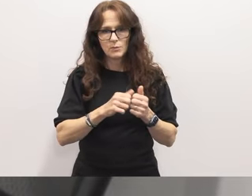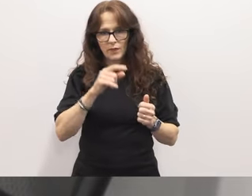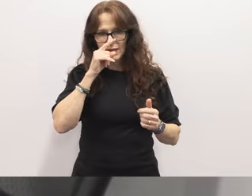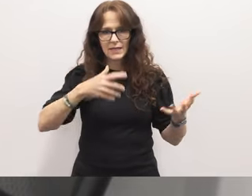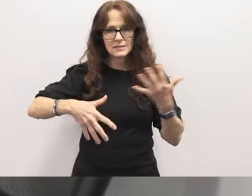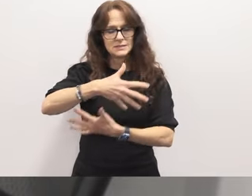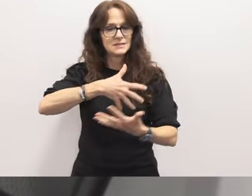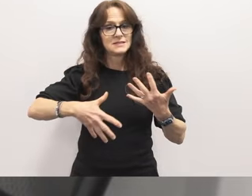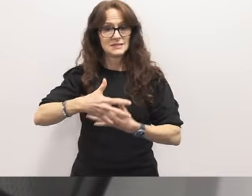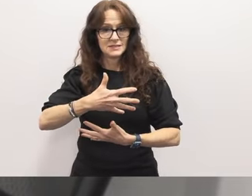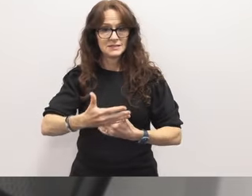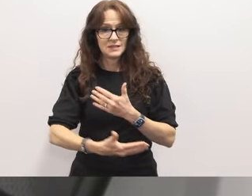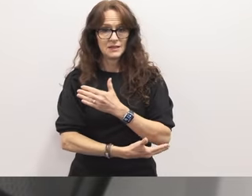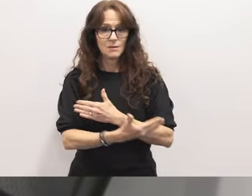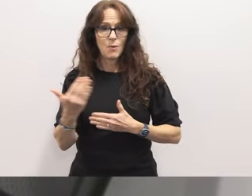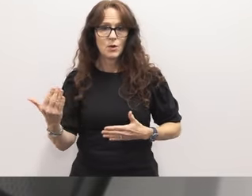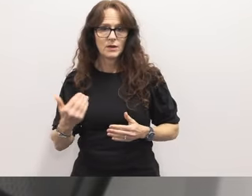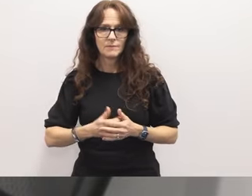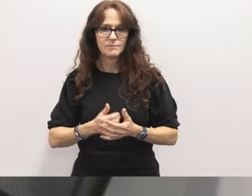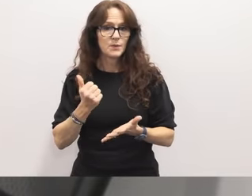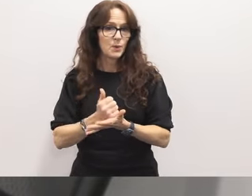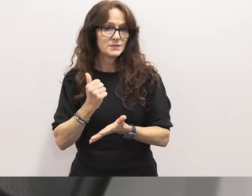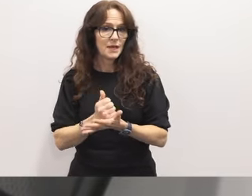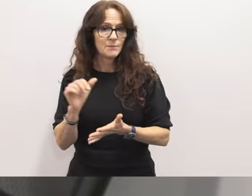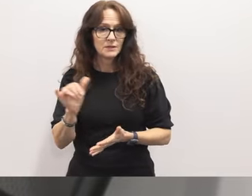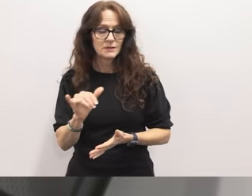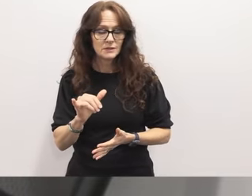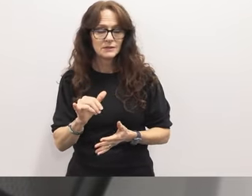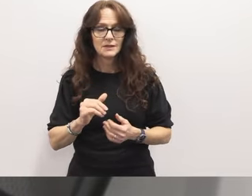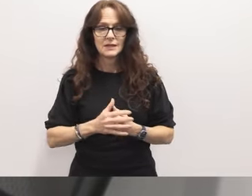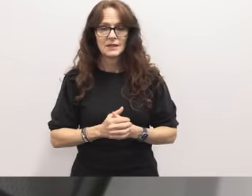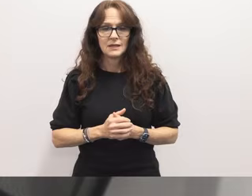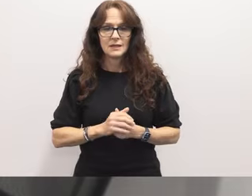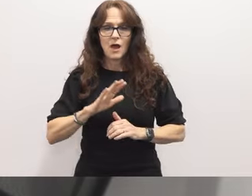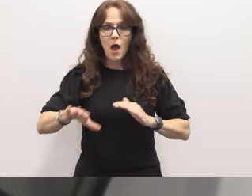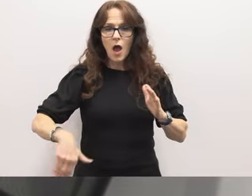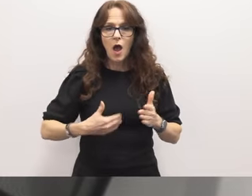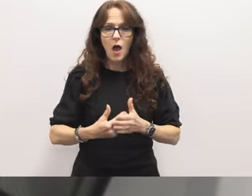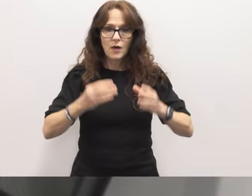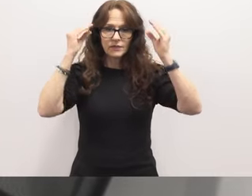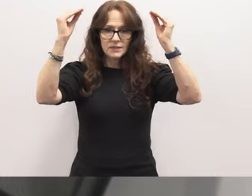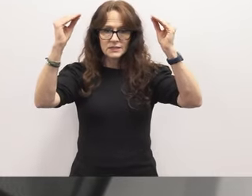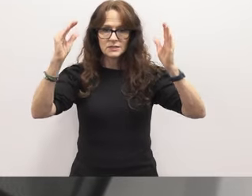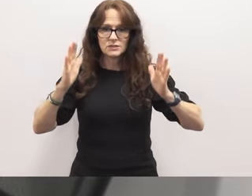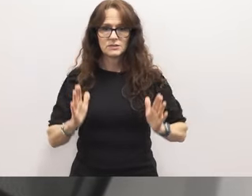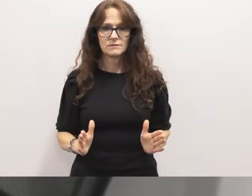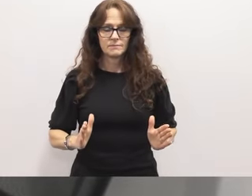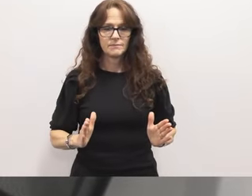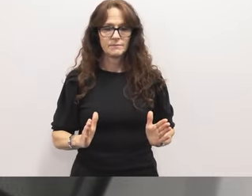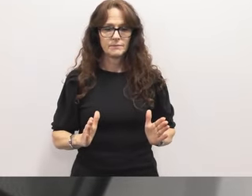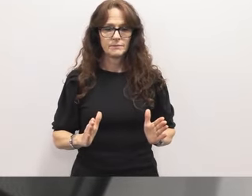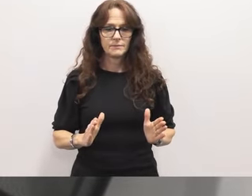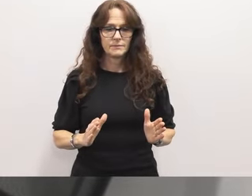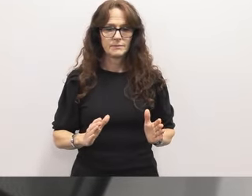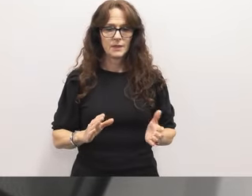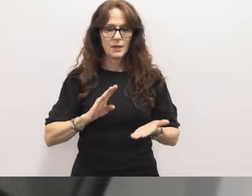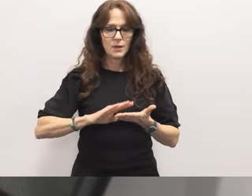Another thing that's helping us too is all of our teachers are dismissing the students in front of the school.